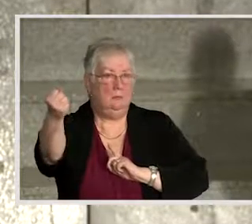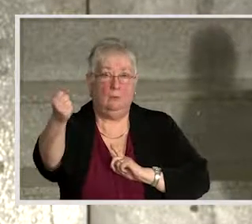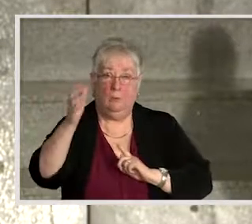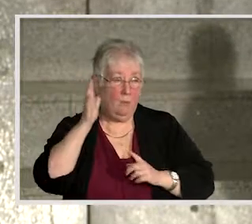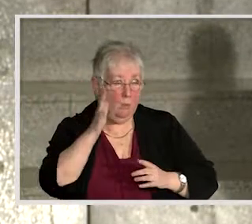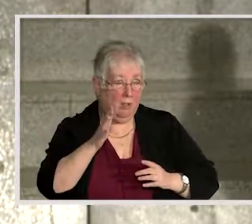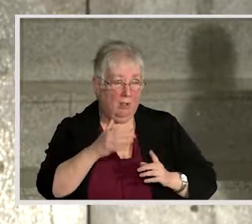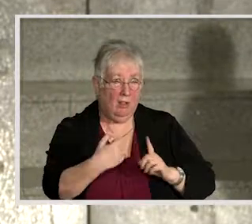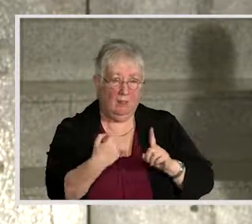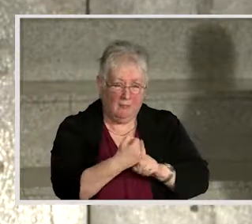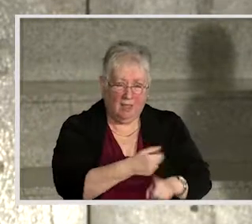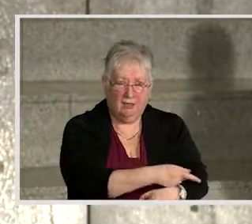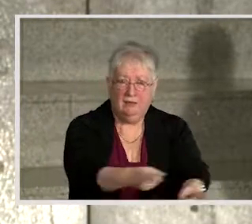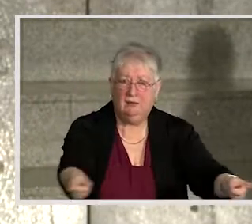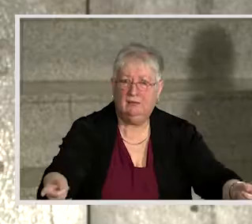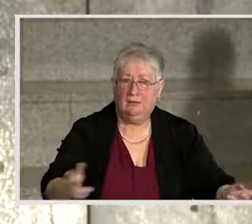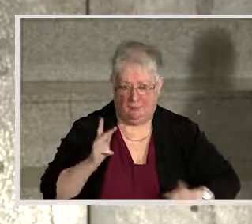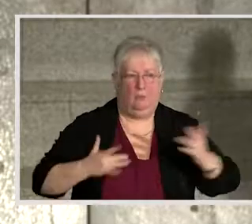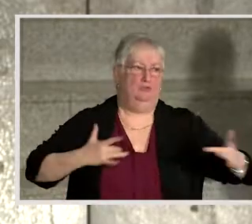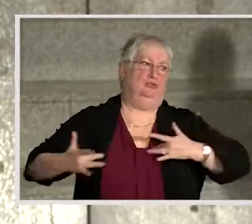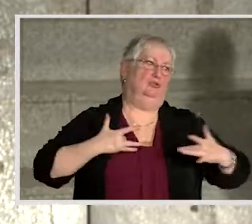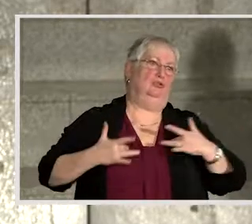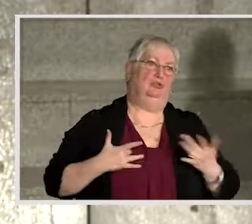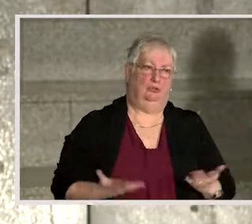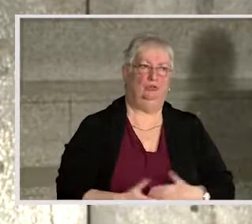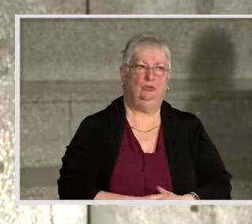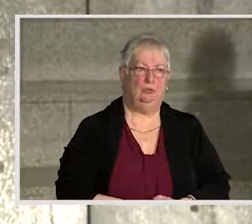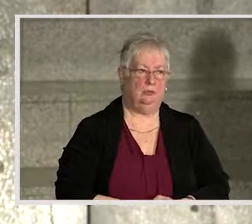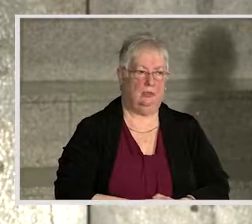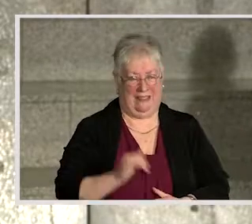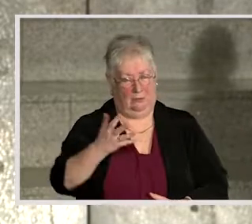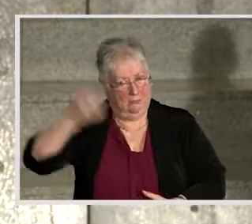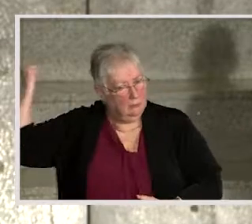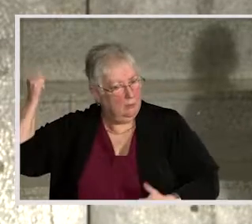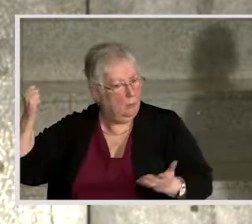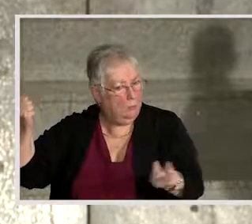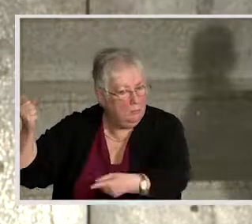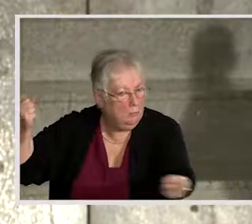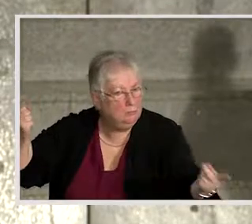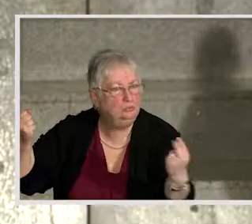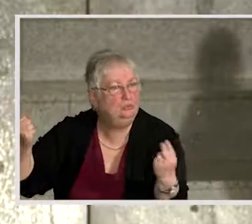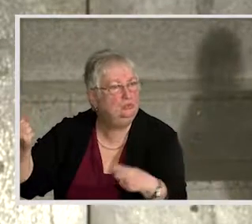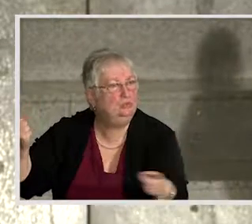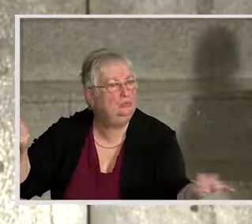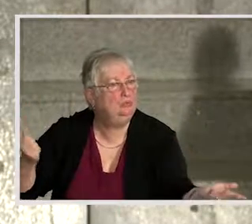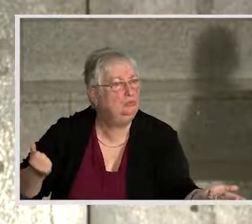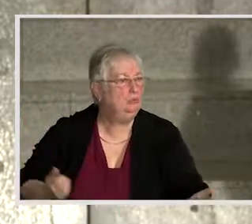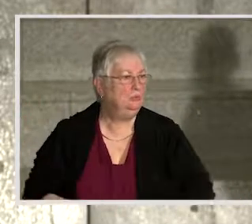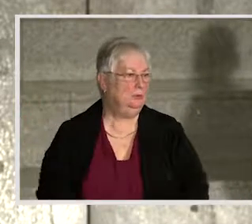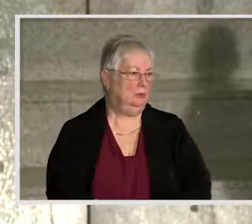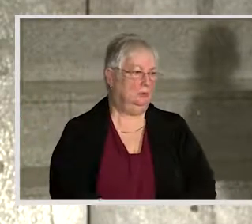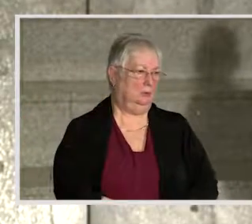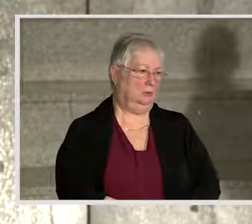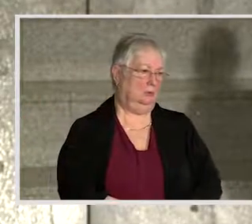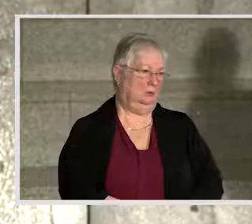DUE TO A RATHER IMPROBABLE OUTCOME IN LAST YEAR'S ELECTION AND A PROMISE OF CHANGE THAT HOLDS RATHER THAN OMINOUS